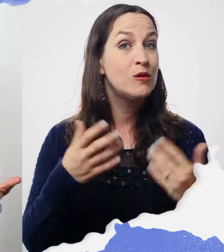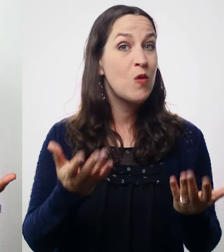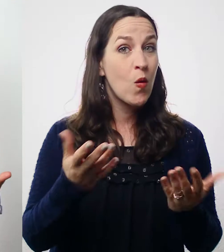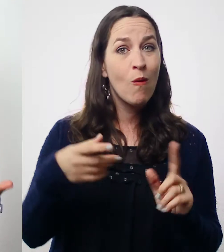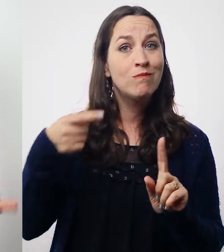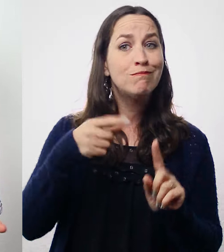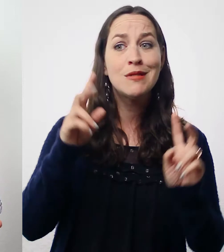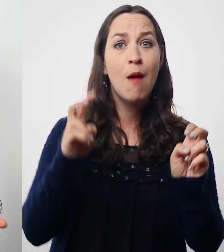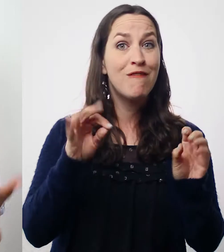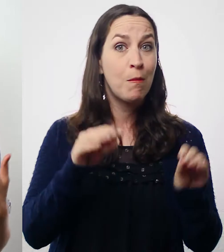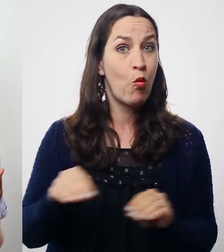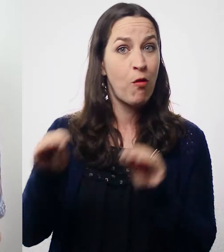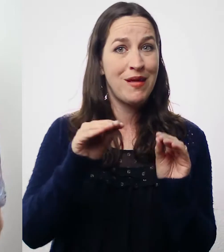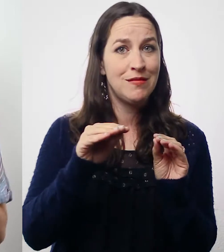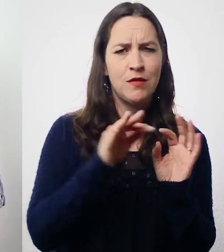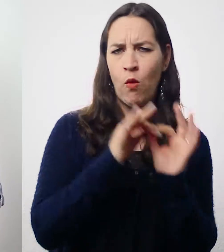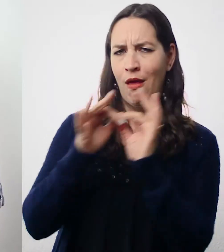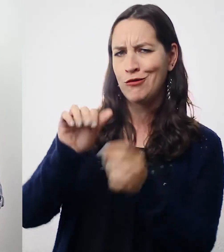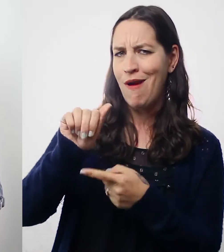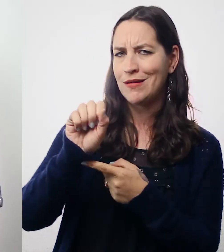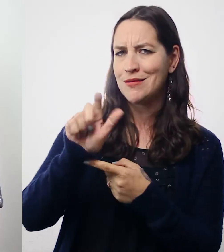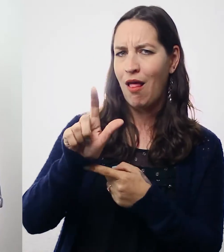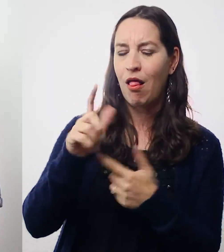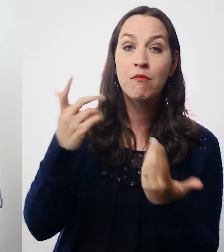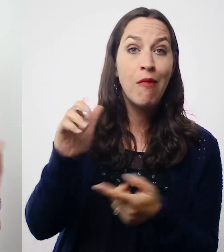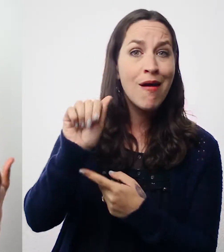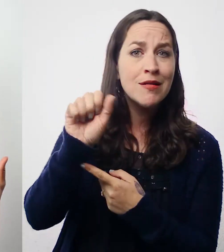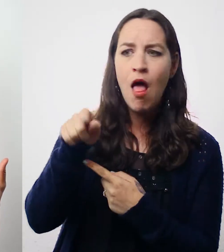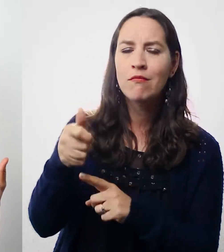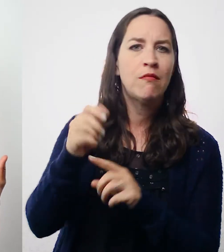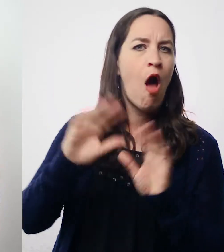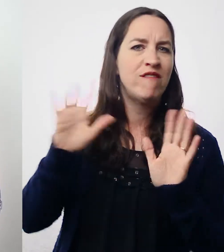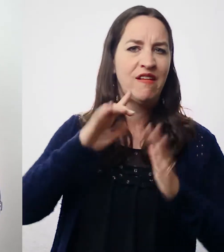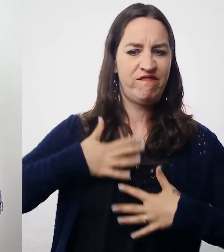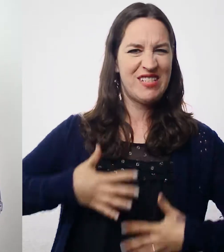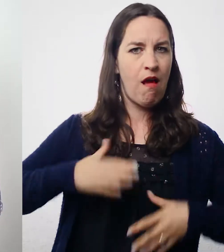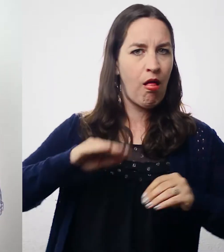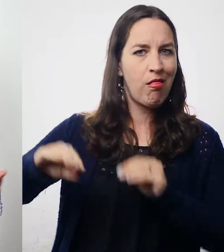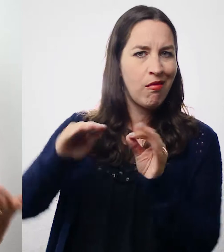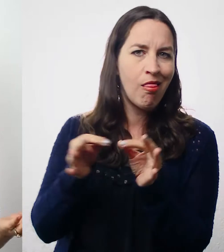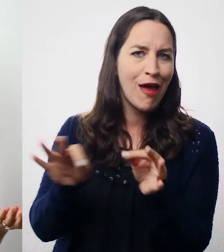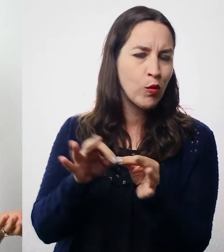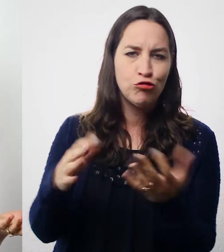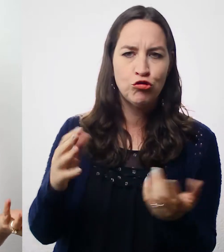So when we talk about movement and ASL, obviously ASL is a very physical language. The modality of ASL is different than any other